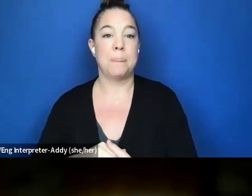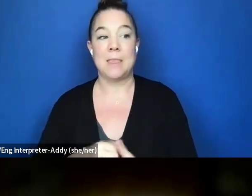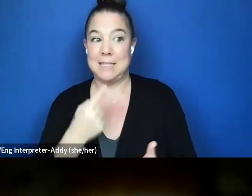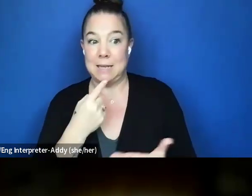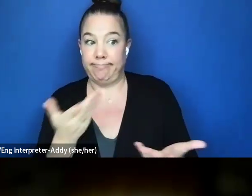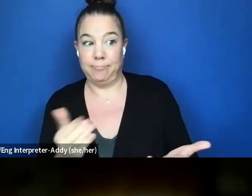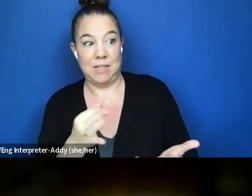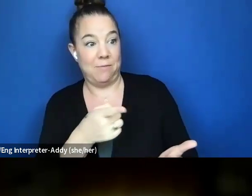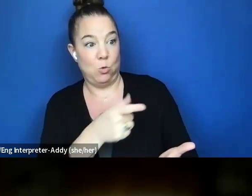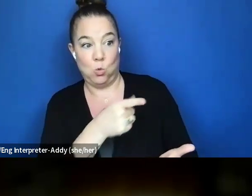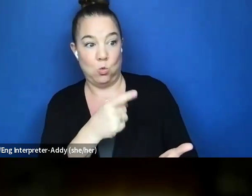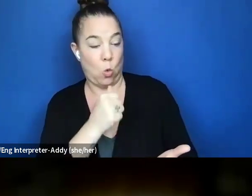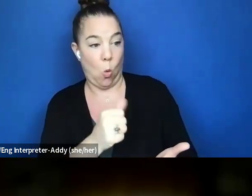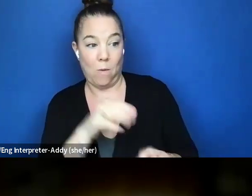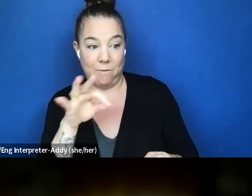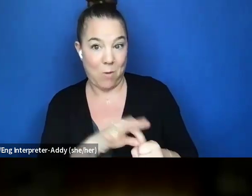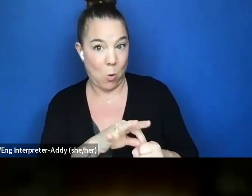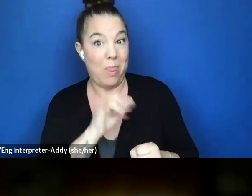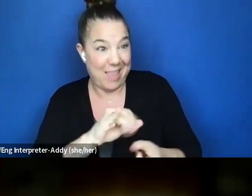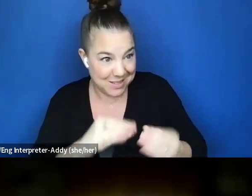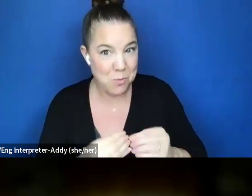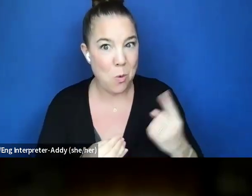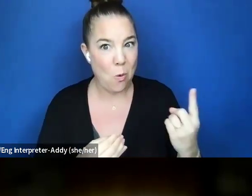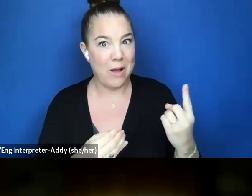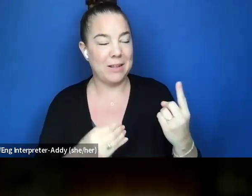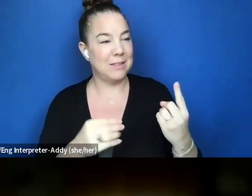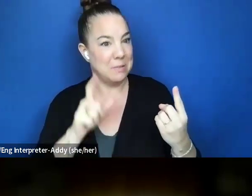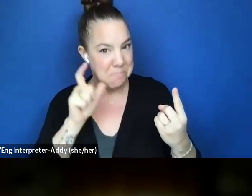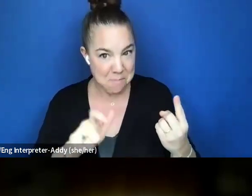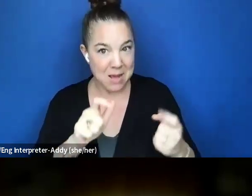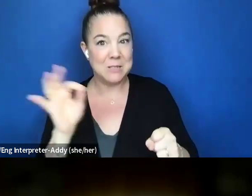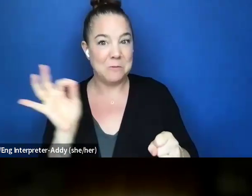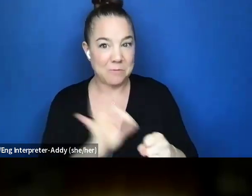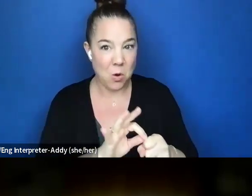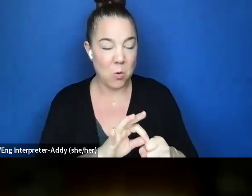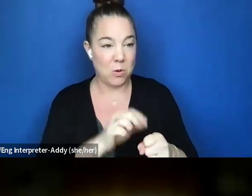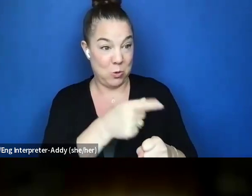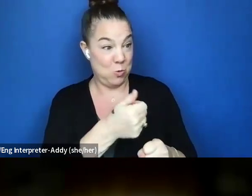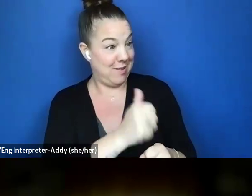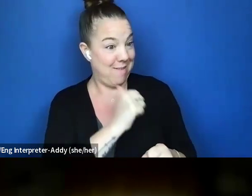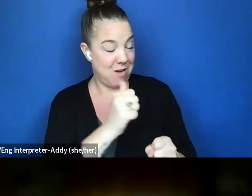Don Posh: which is the number one thing, do you vote? If you don't vote and you contact your congresspeople. They just